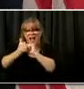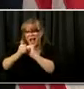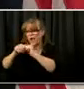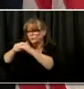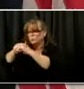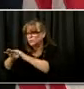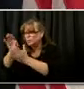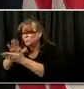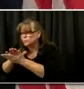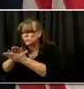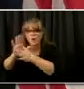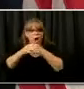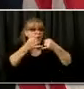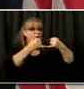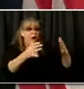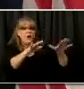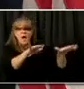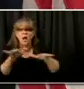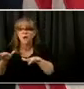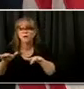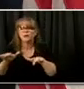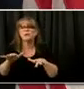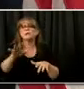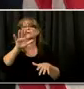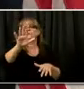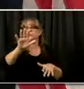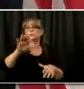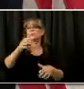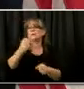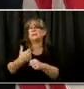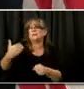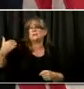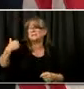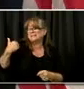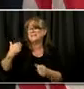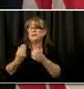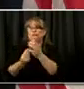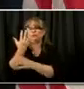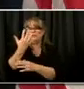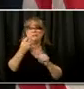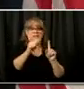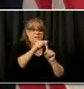surprise and and our districts and educators took on the herculean task of standing up remote we're